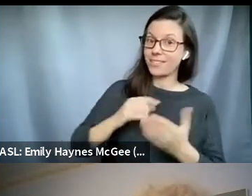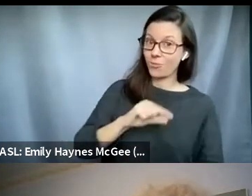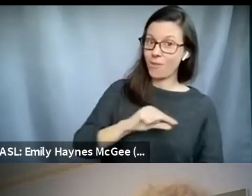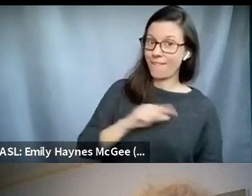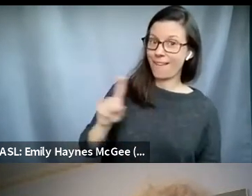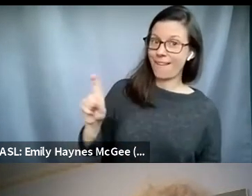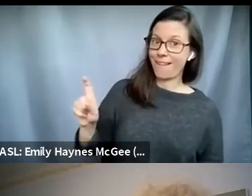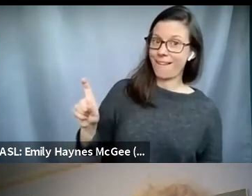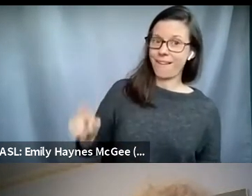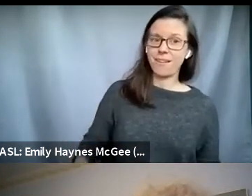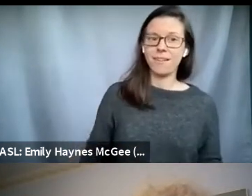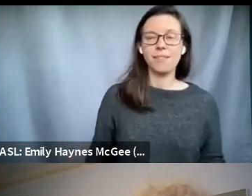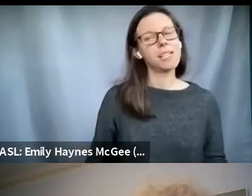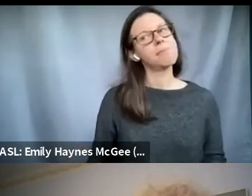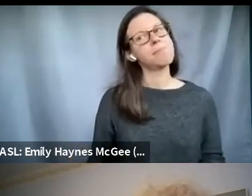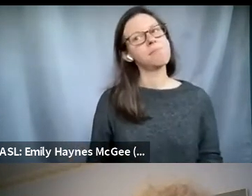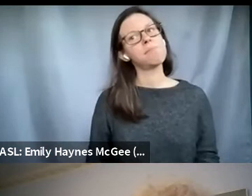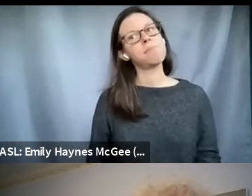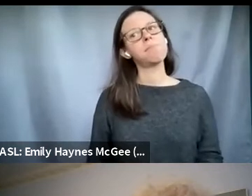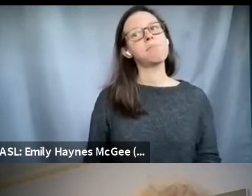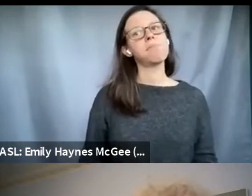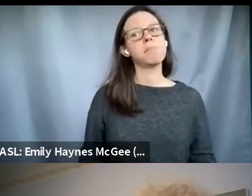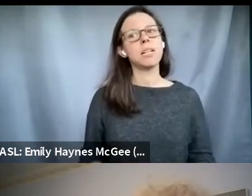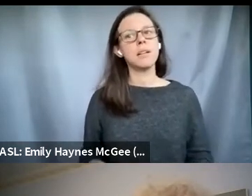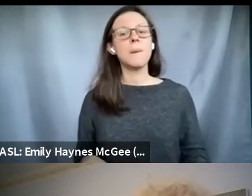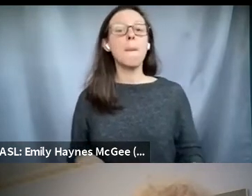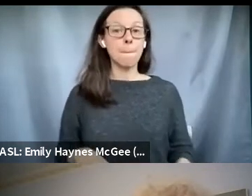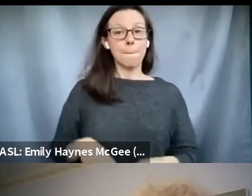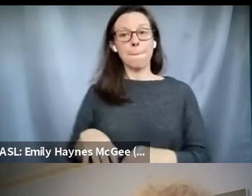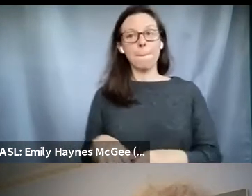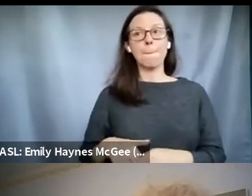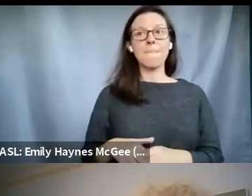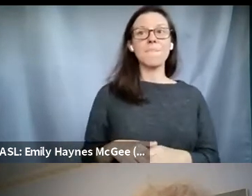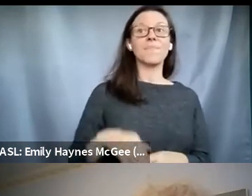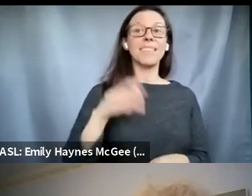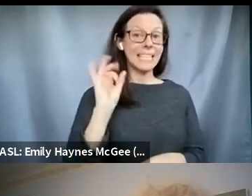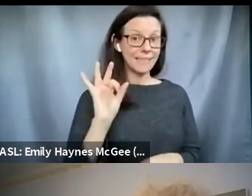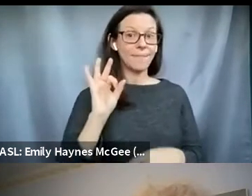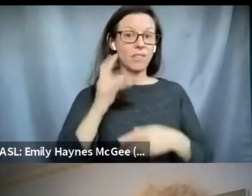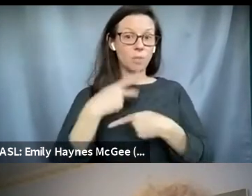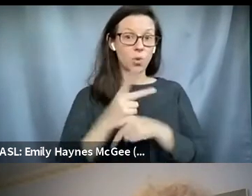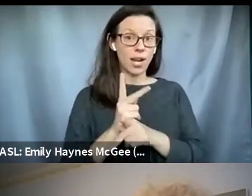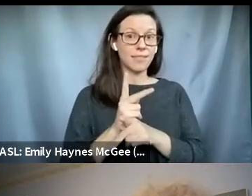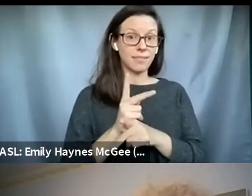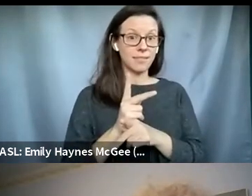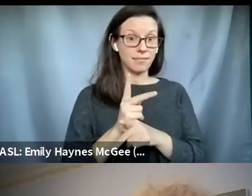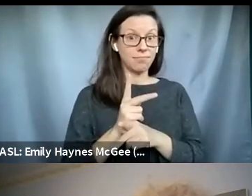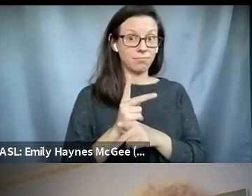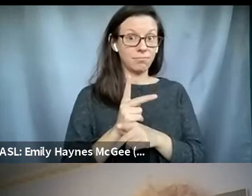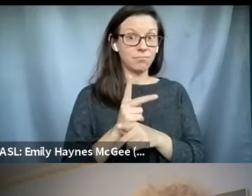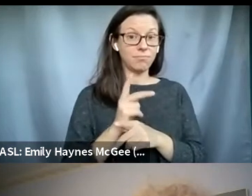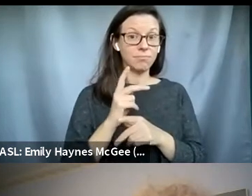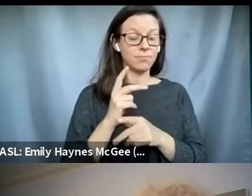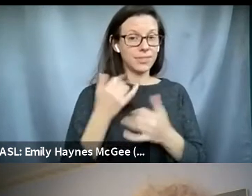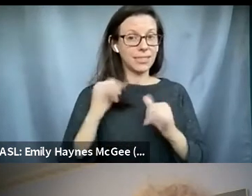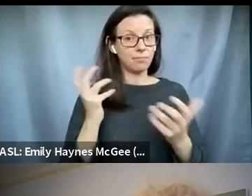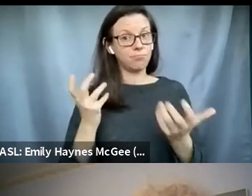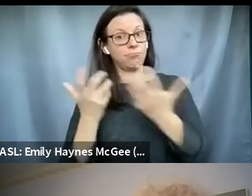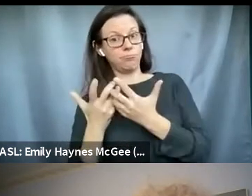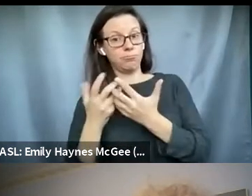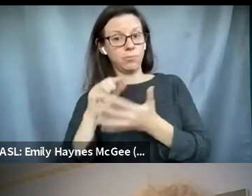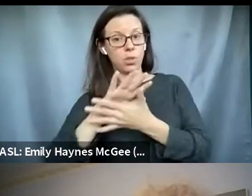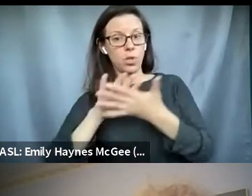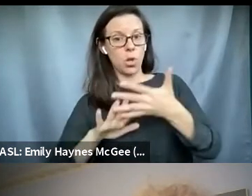As long as the product that's being produced still fits in to one of categories and is